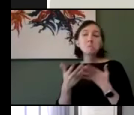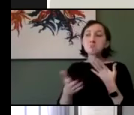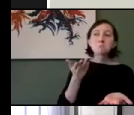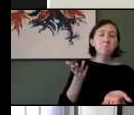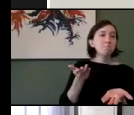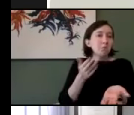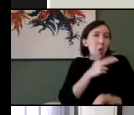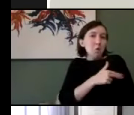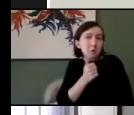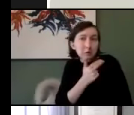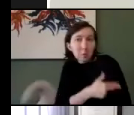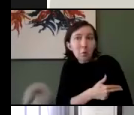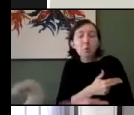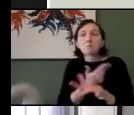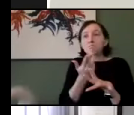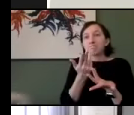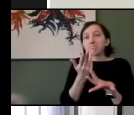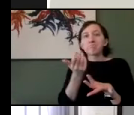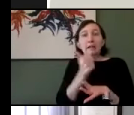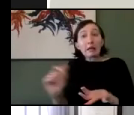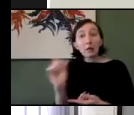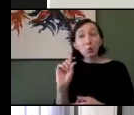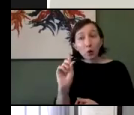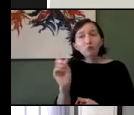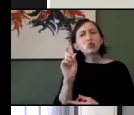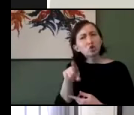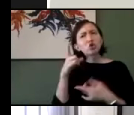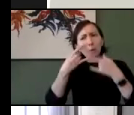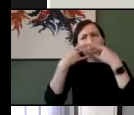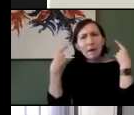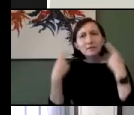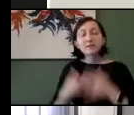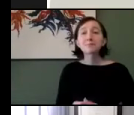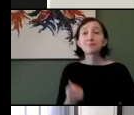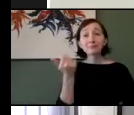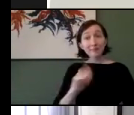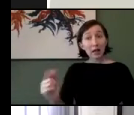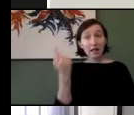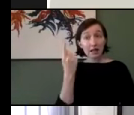Anyone who is sick with COVID-19 or thinks that they might have COVID-19 should wear a mask